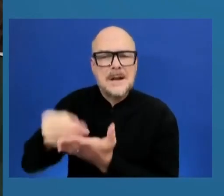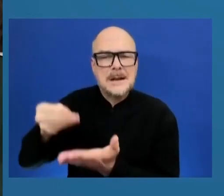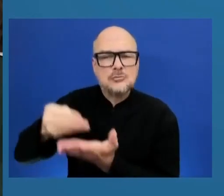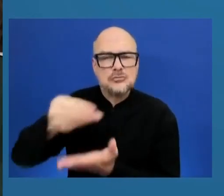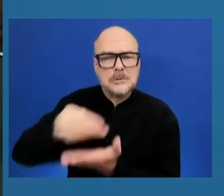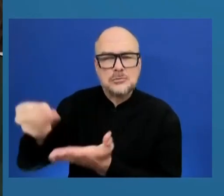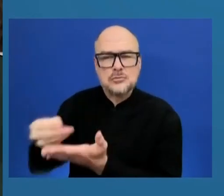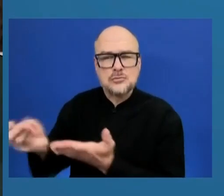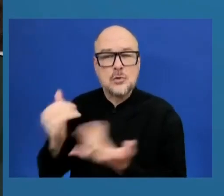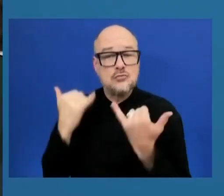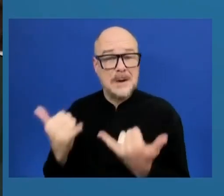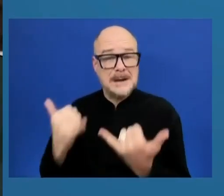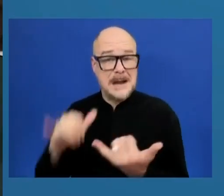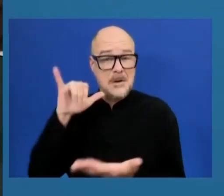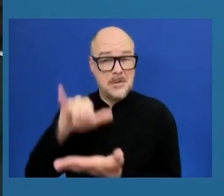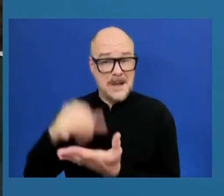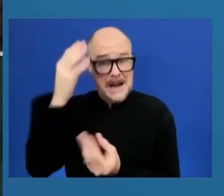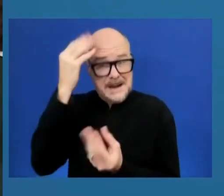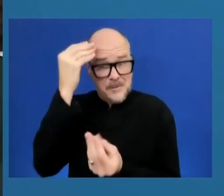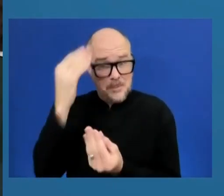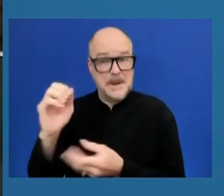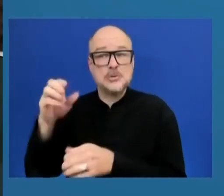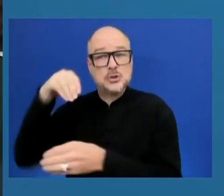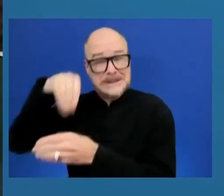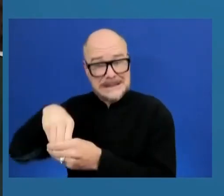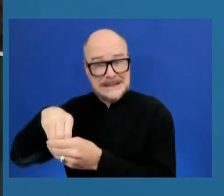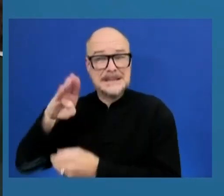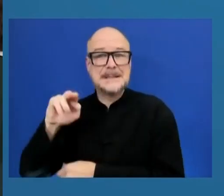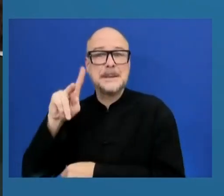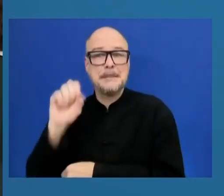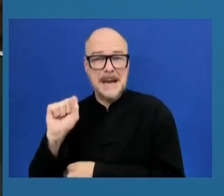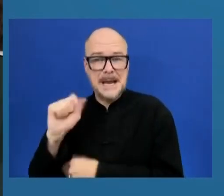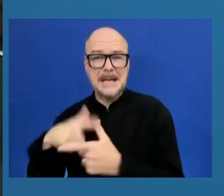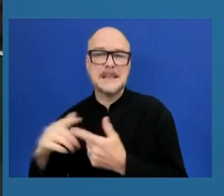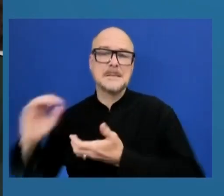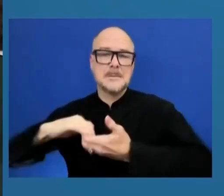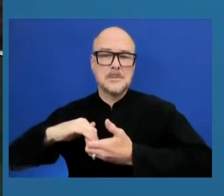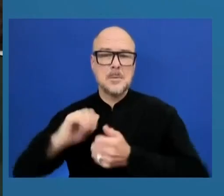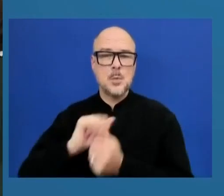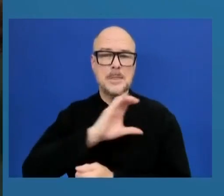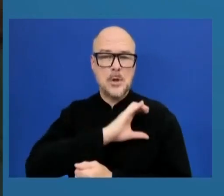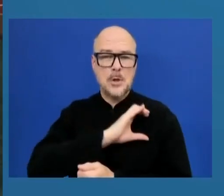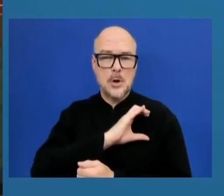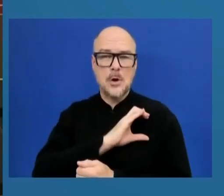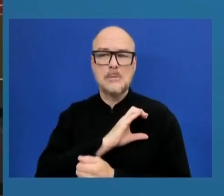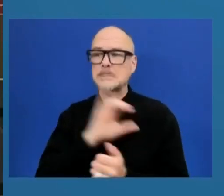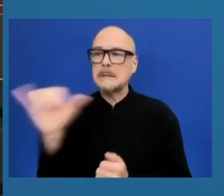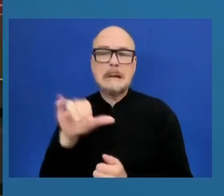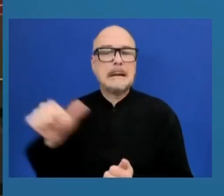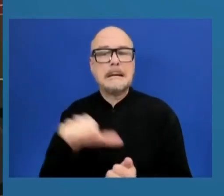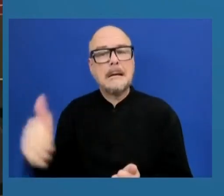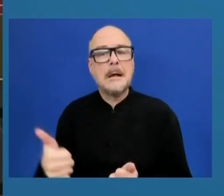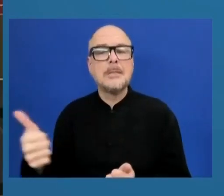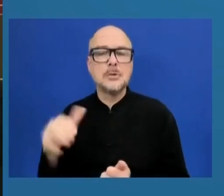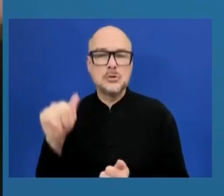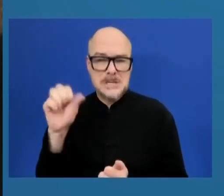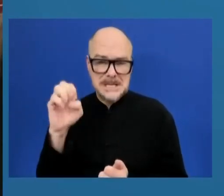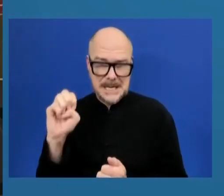banks they can collaborate with law enforcement again like they do on any other case. Anything else on guns or public safety? Go ahead. Well,